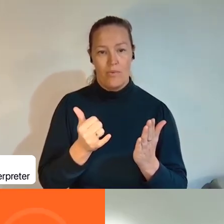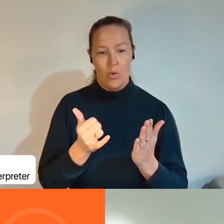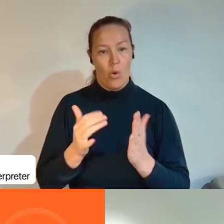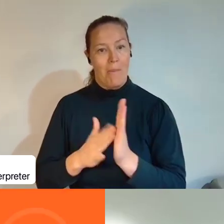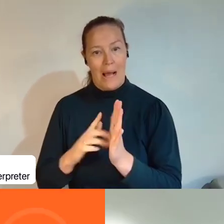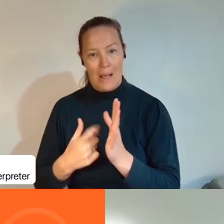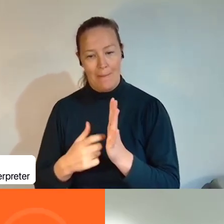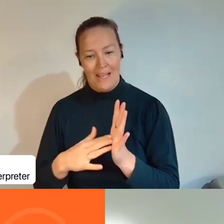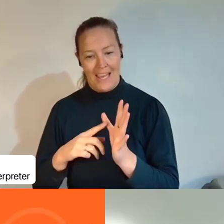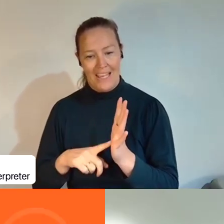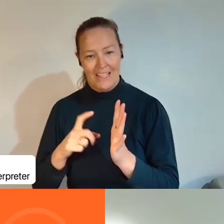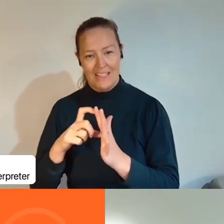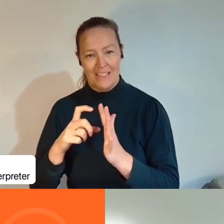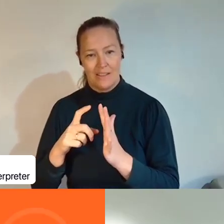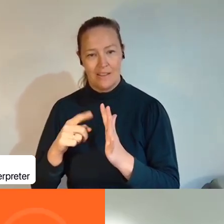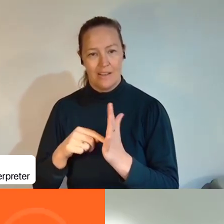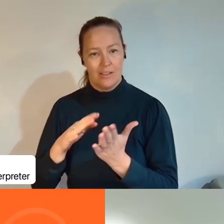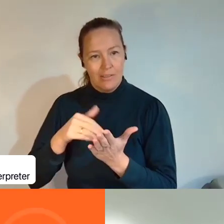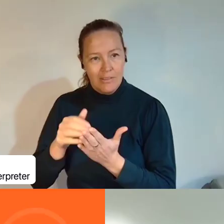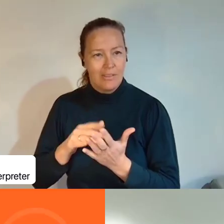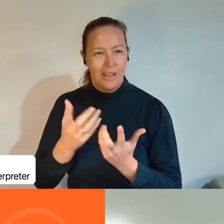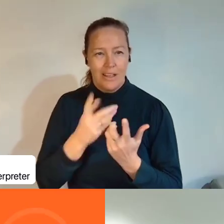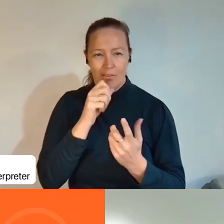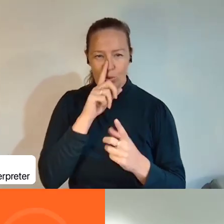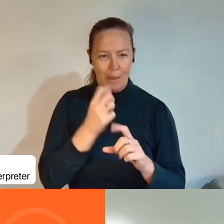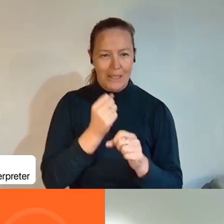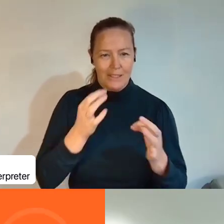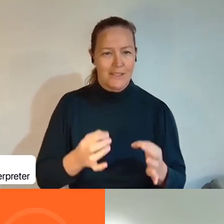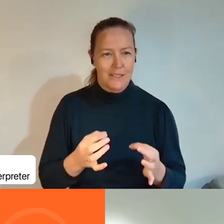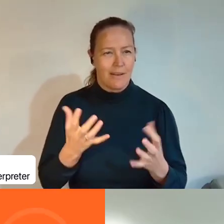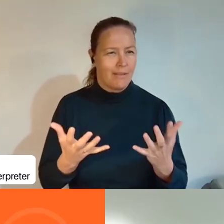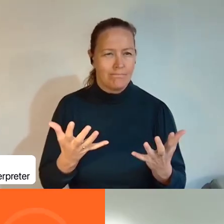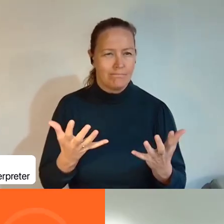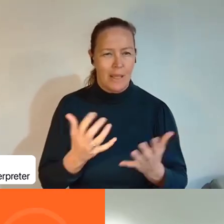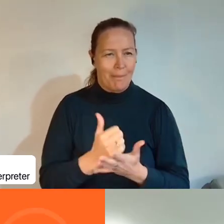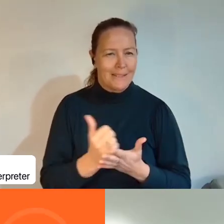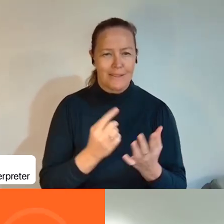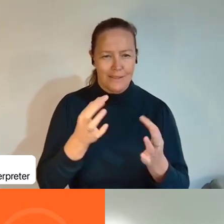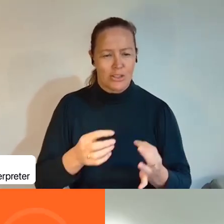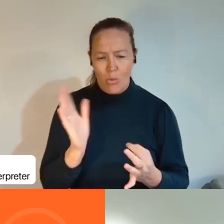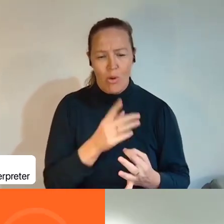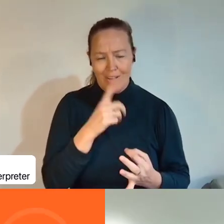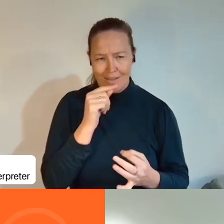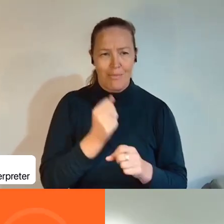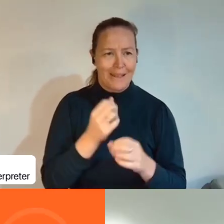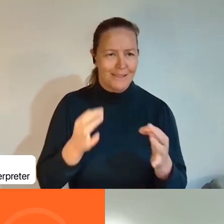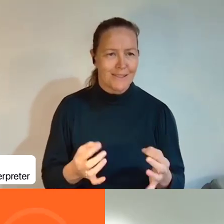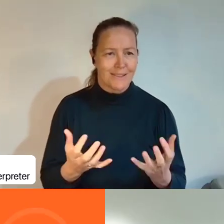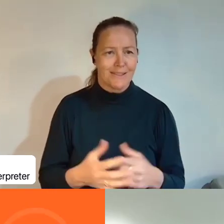or having tea and coffee in the morning? It's just a basic decision and we can all make decisions.